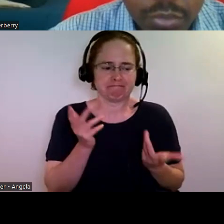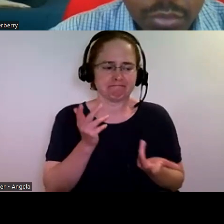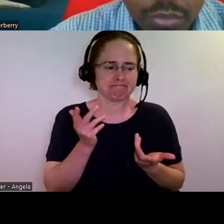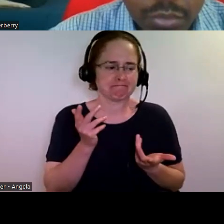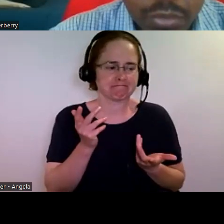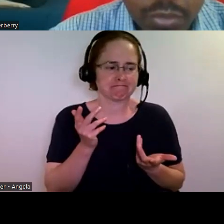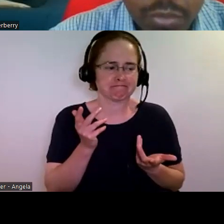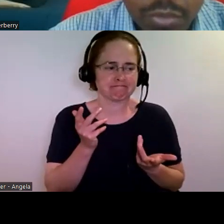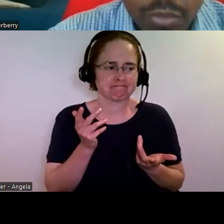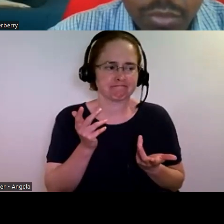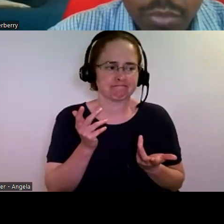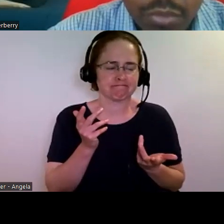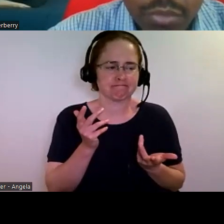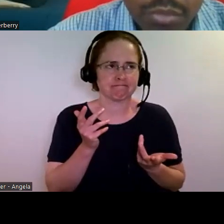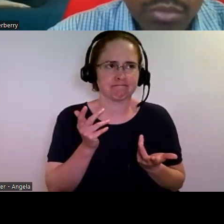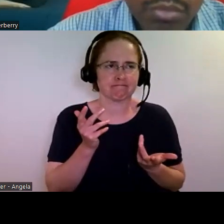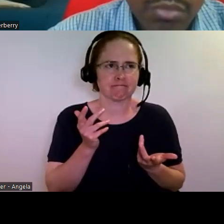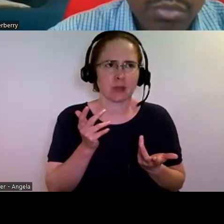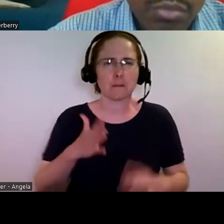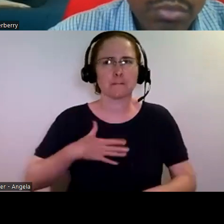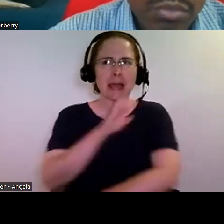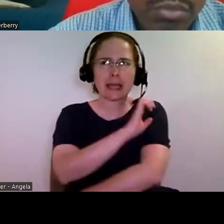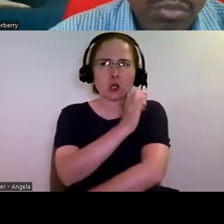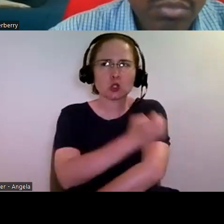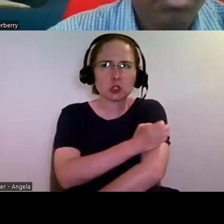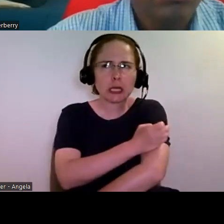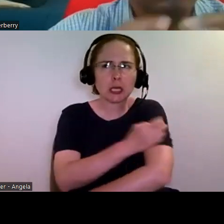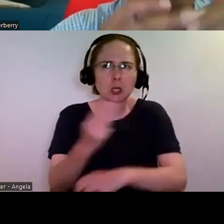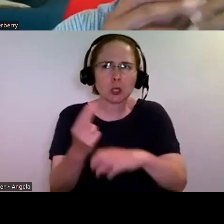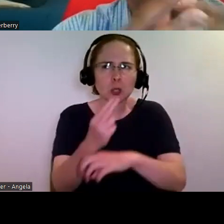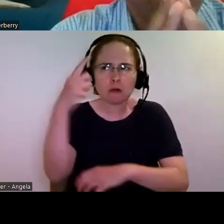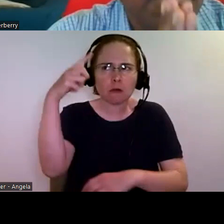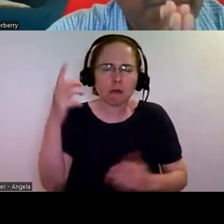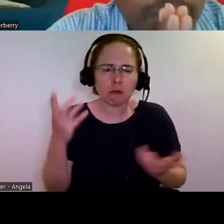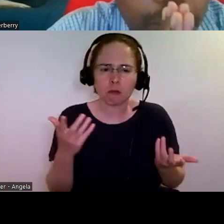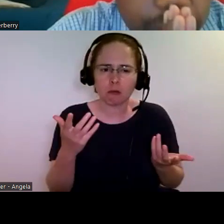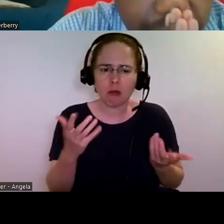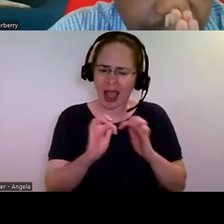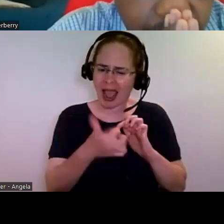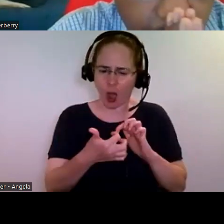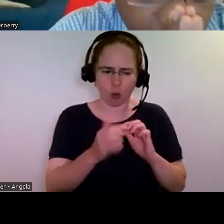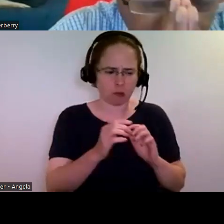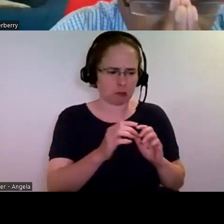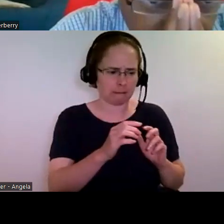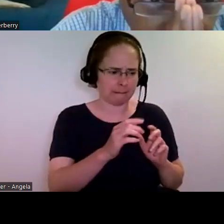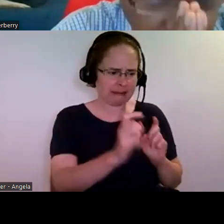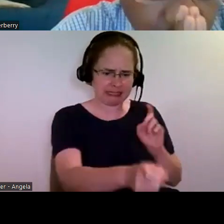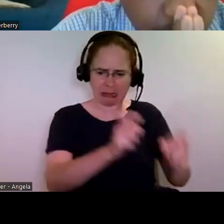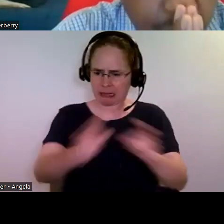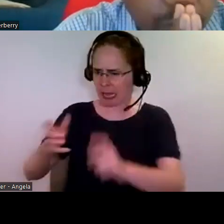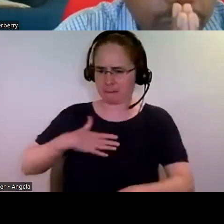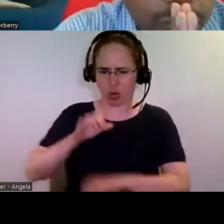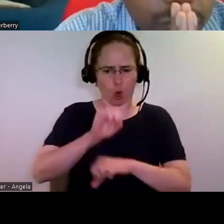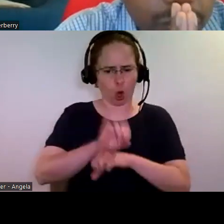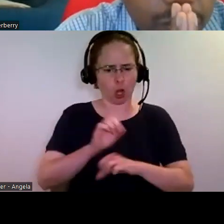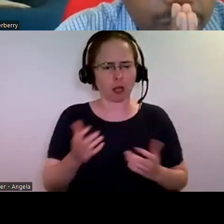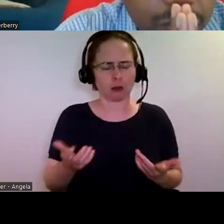do I want to spend my energy and how do I want to delegate the work. How do I like where can I